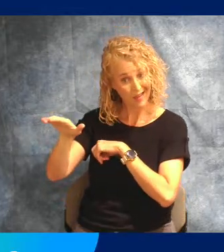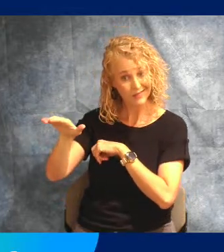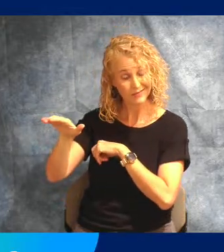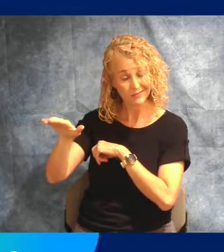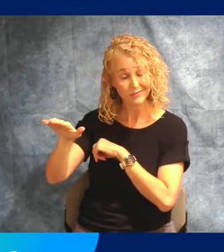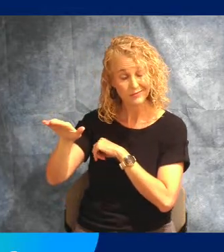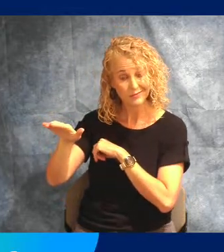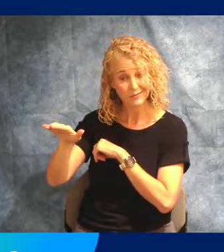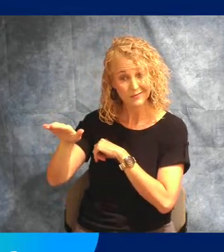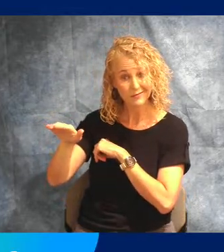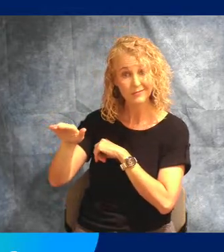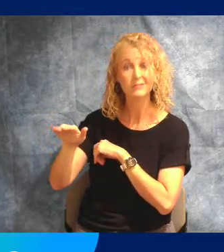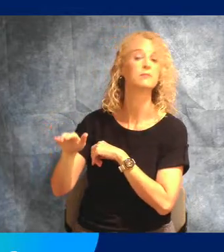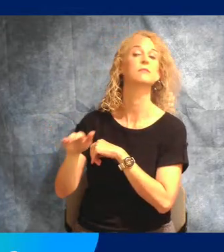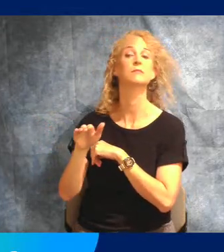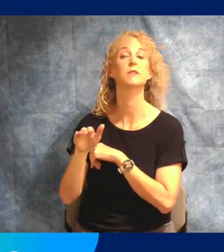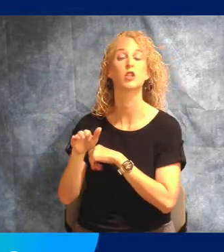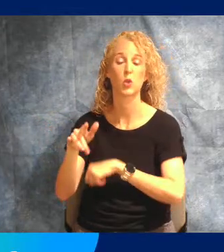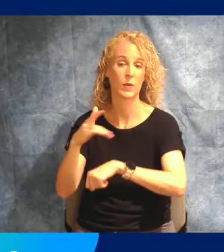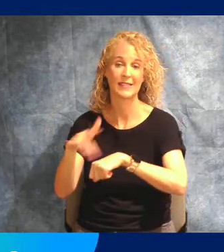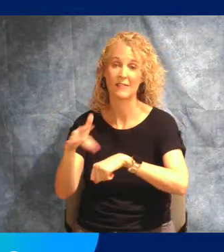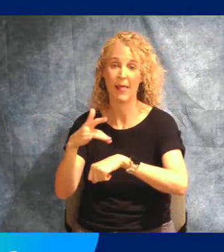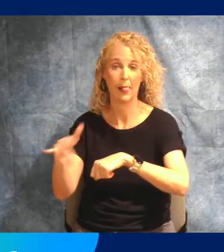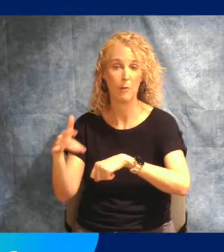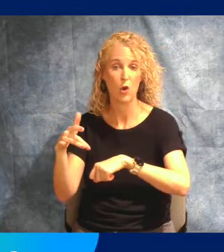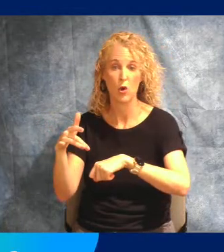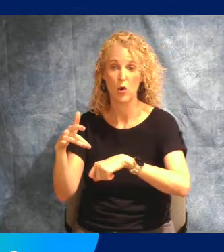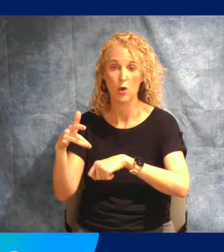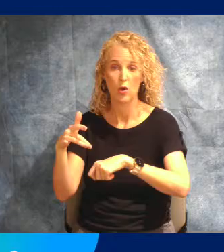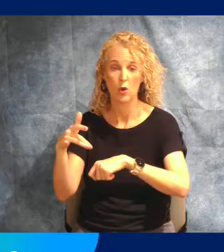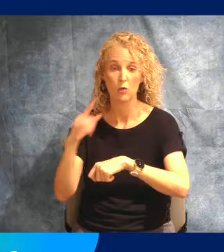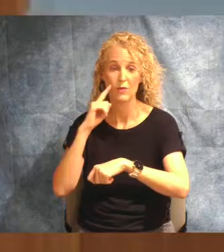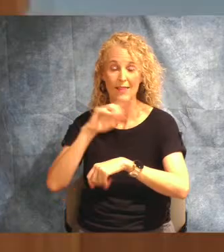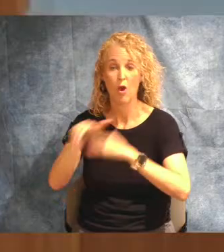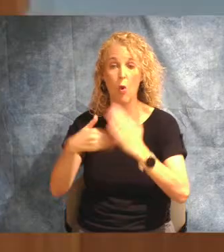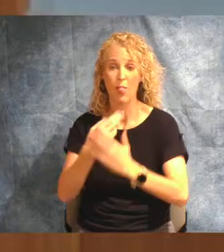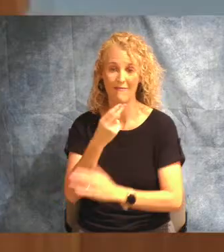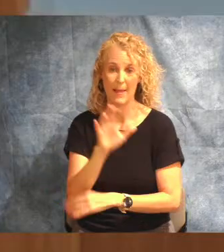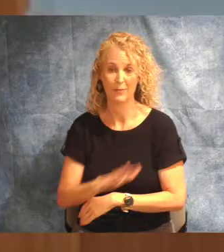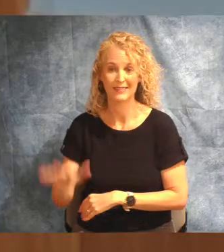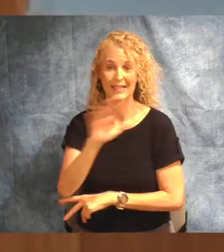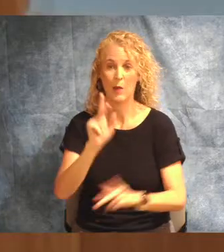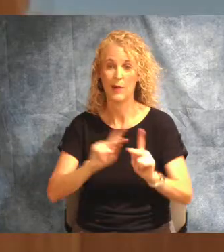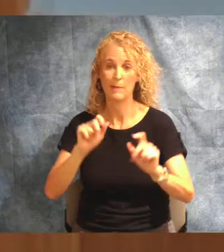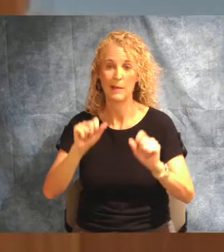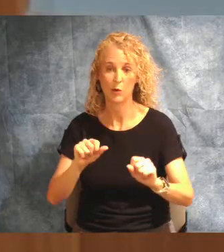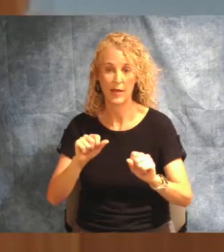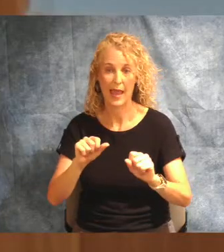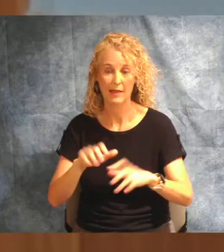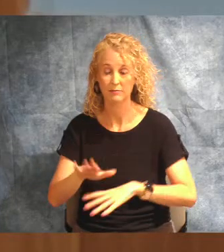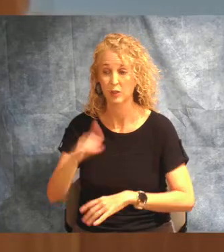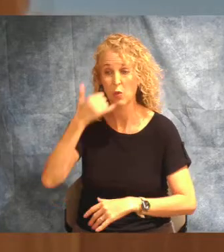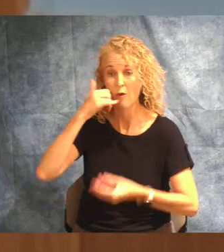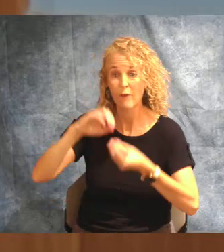and so it's available throughout the county. Okay. Can you give us your phone number? Absolutely.